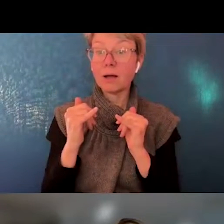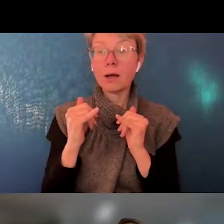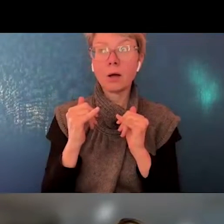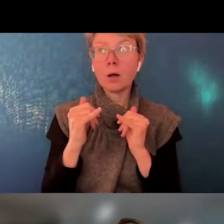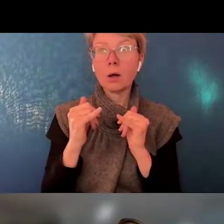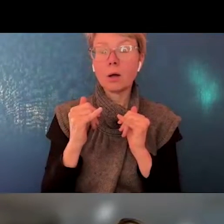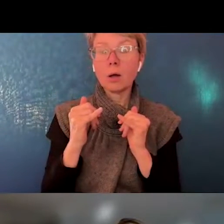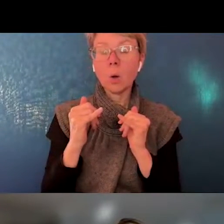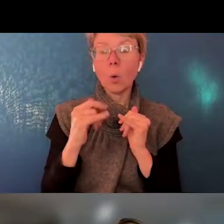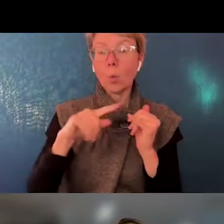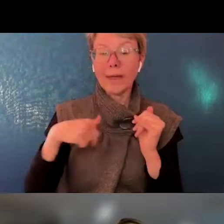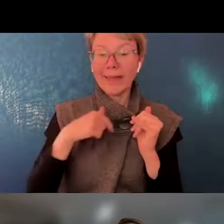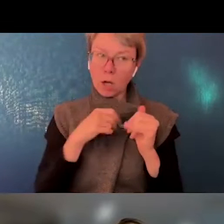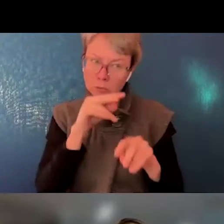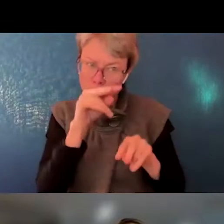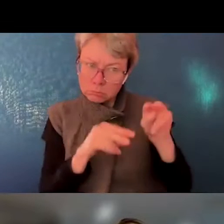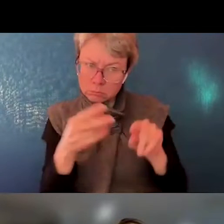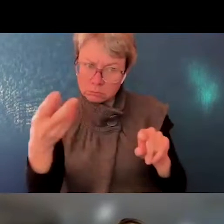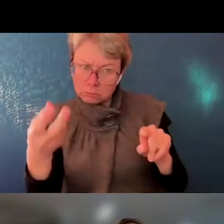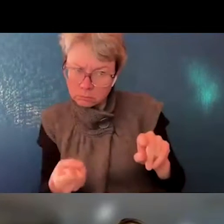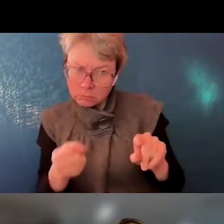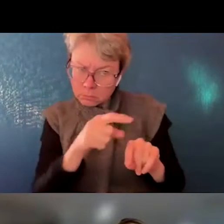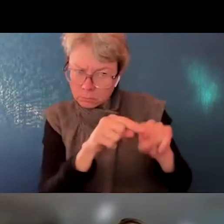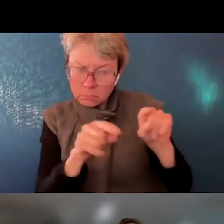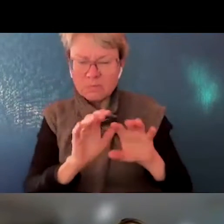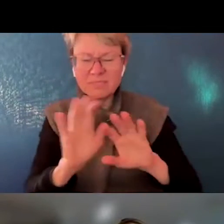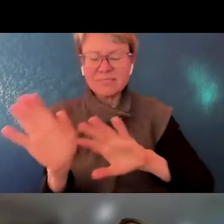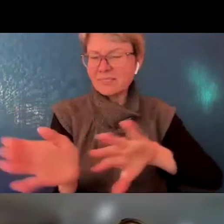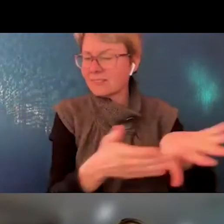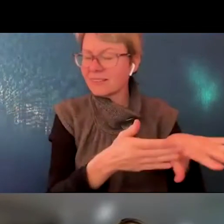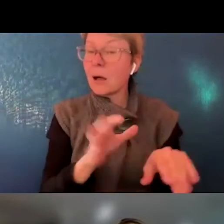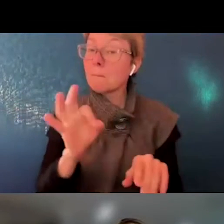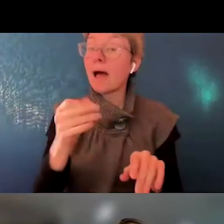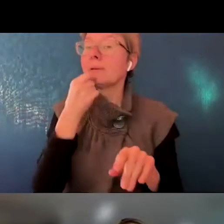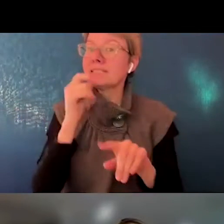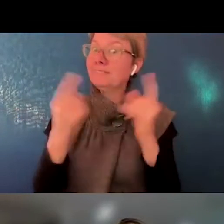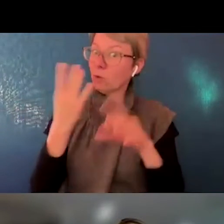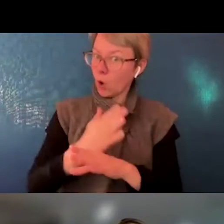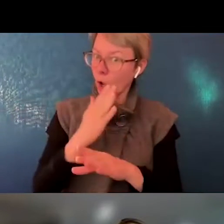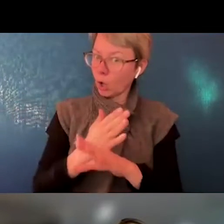do the same kinds of work so on duty at the court then the Family Law Courts are federal court so